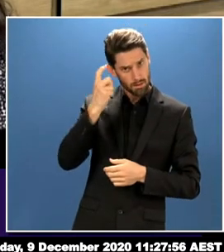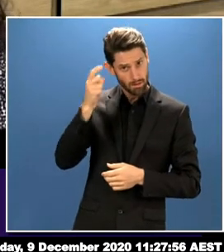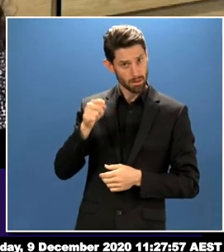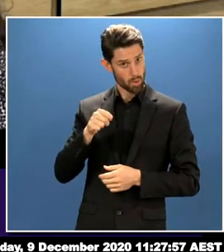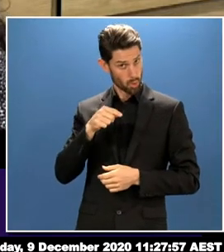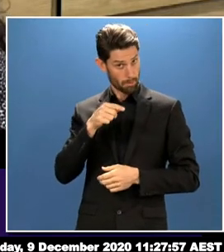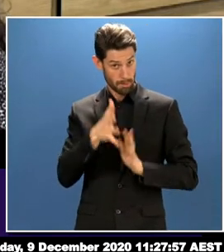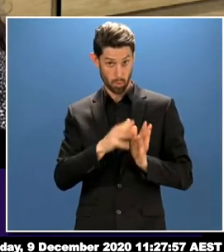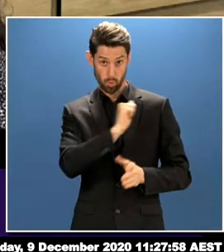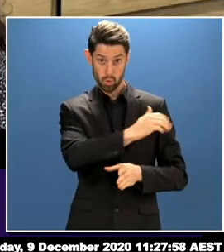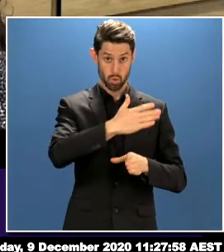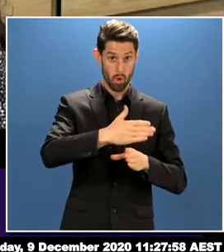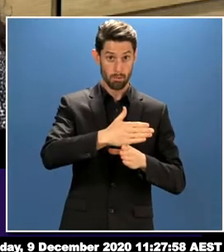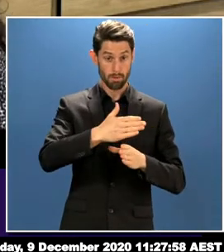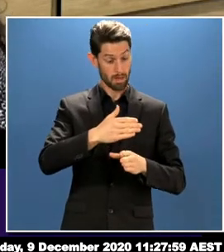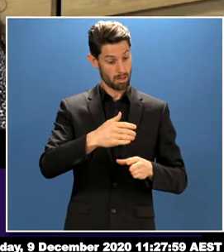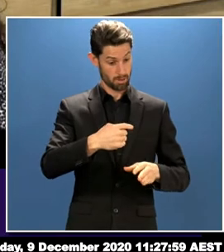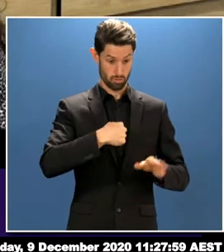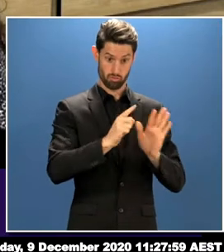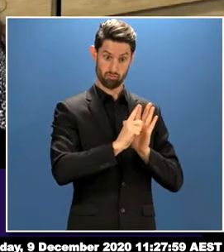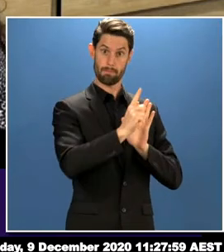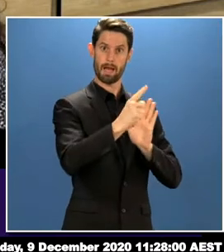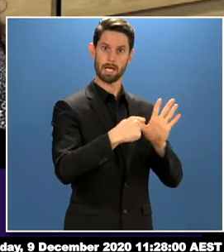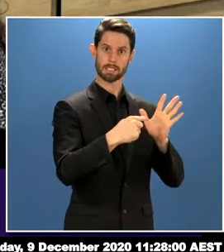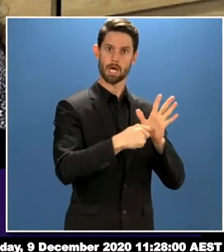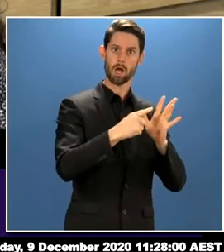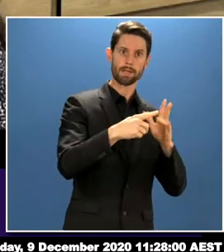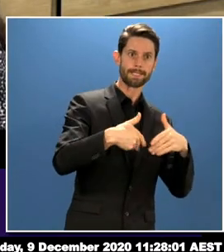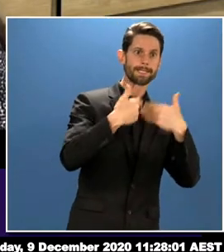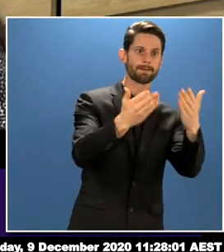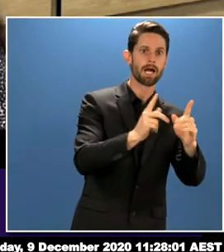advice on behalf of the ATO? Yes.